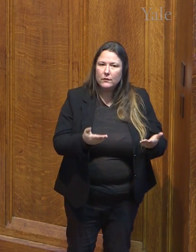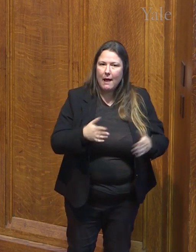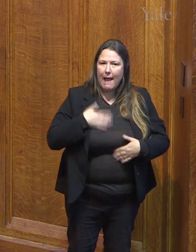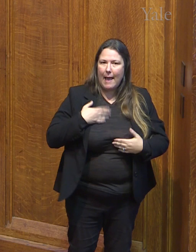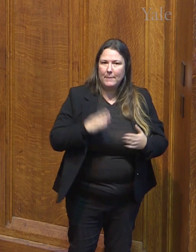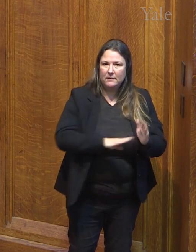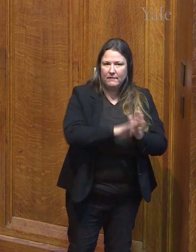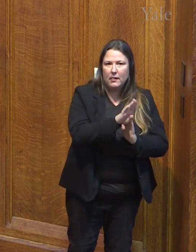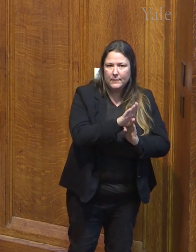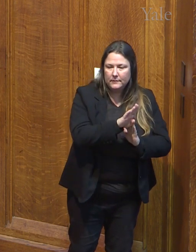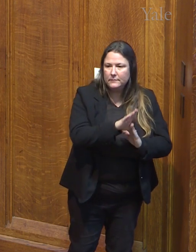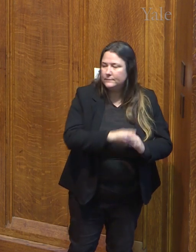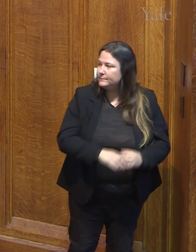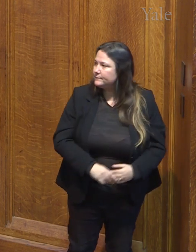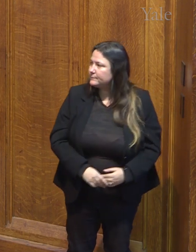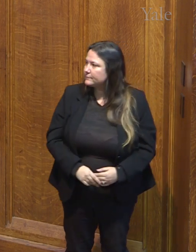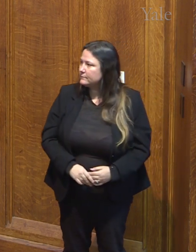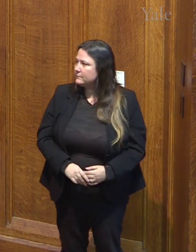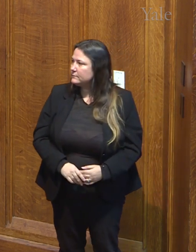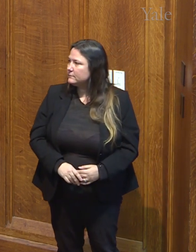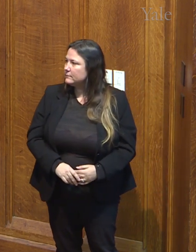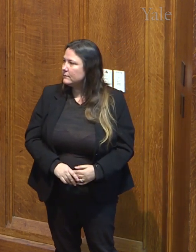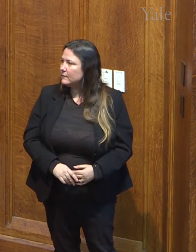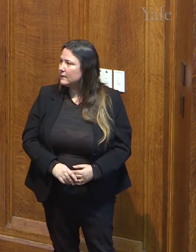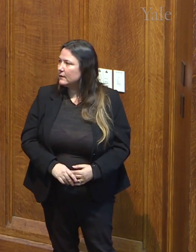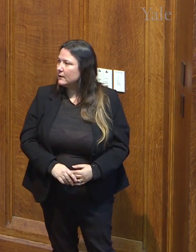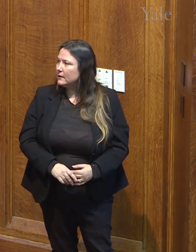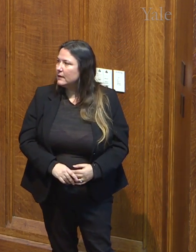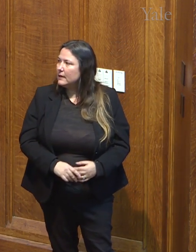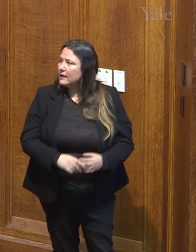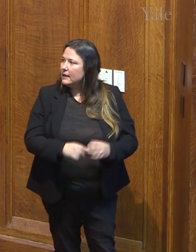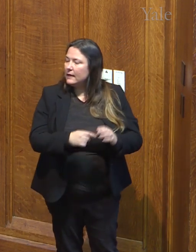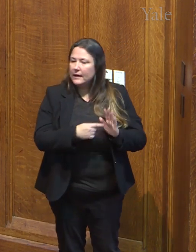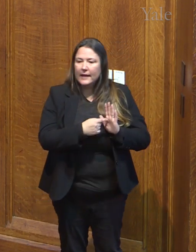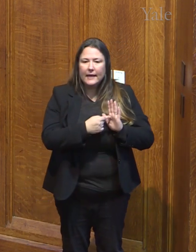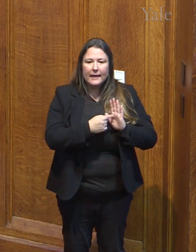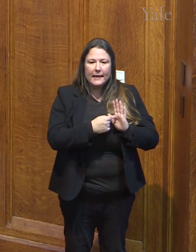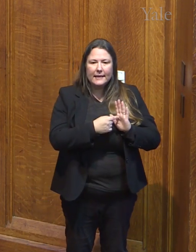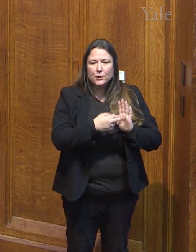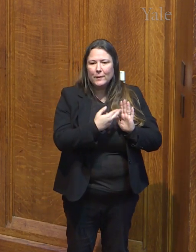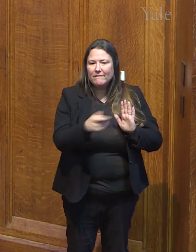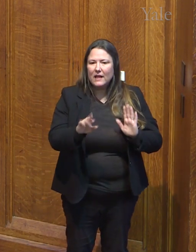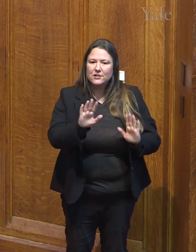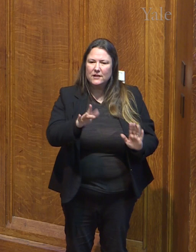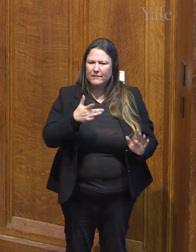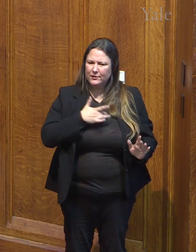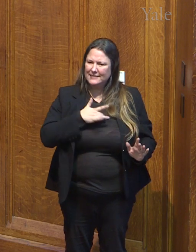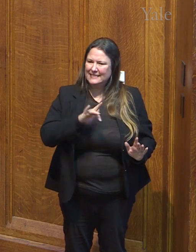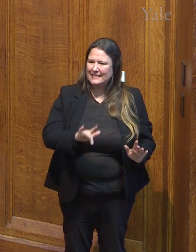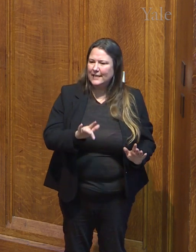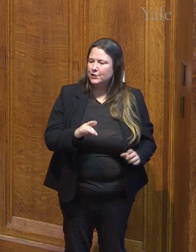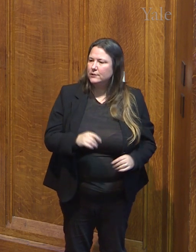It is, in a way, the reflection of their sensations, the relief of their oppressions.